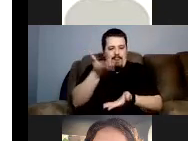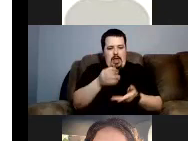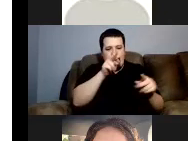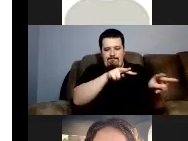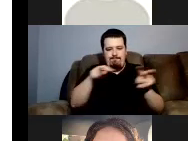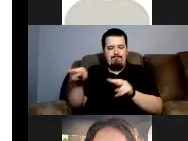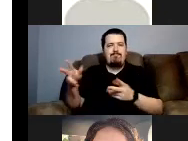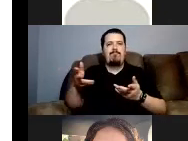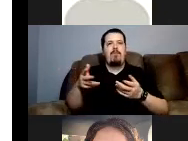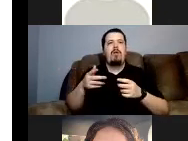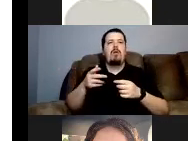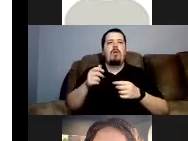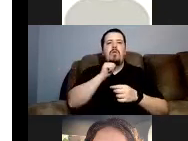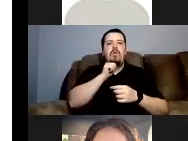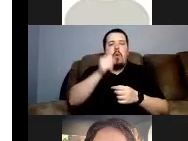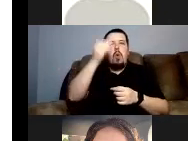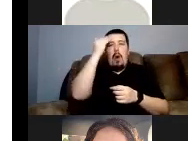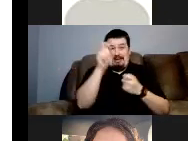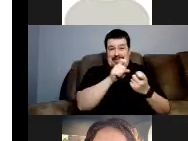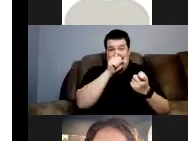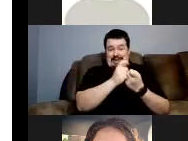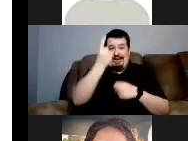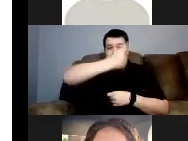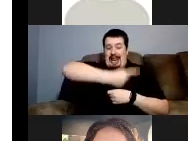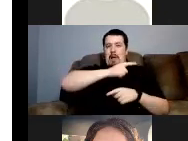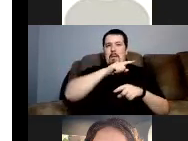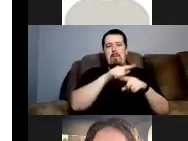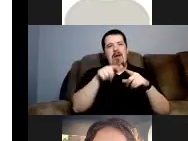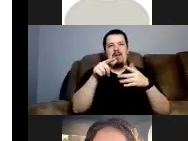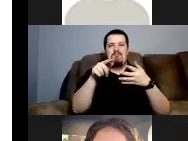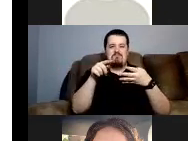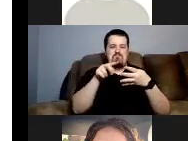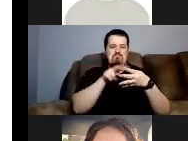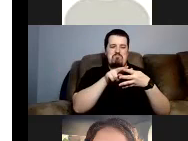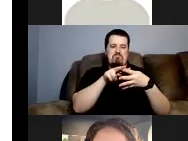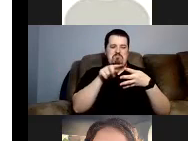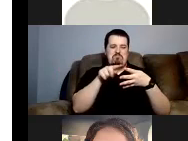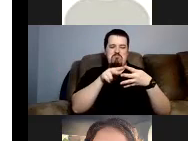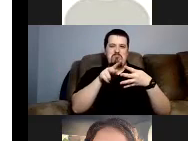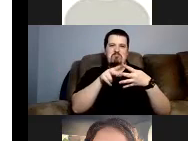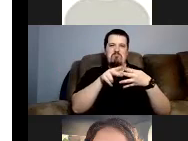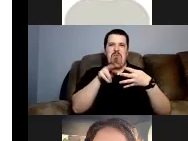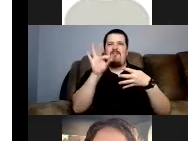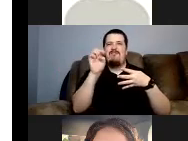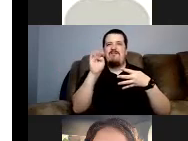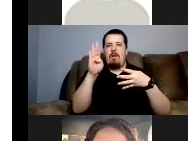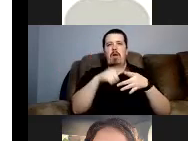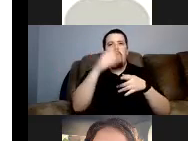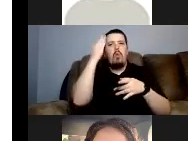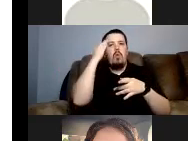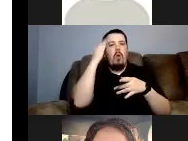So we don't know exactly what day that's going to be, but that'll be probably within the first two weeks of February and then we'll know what we're working with for the whole session.